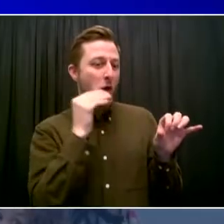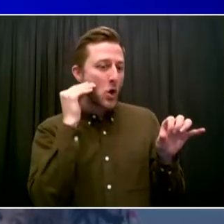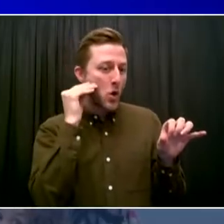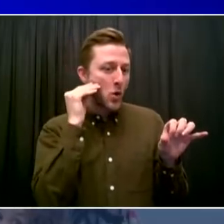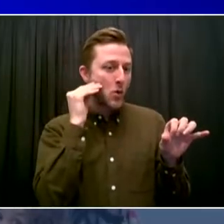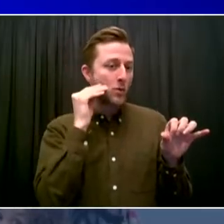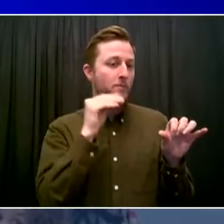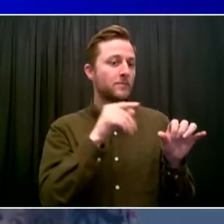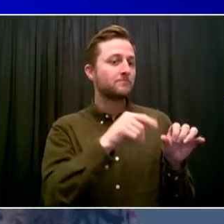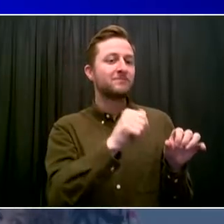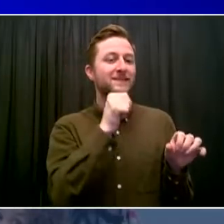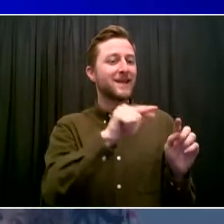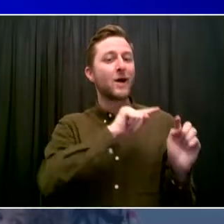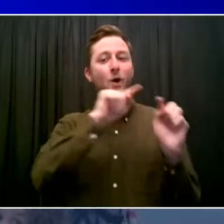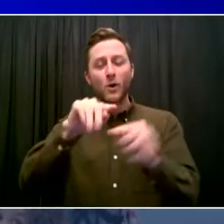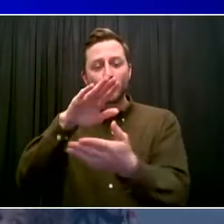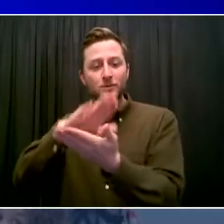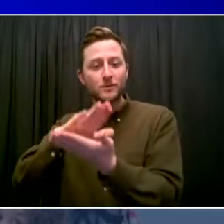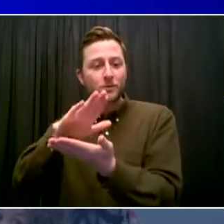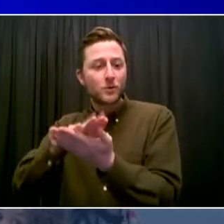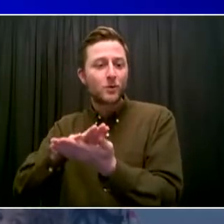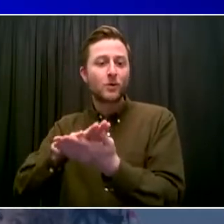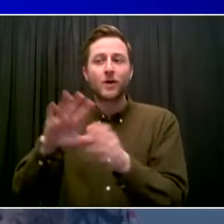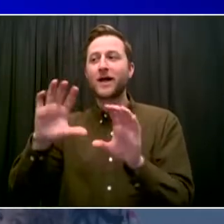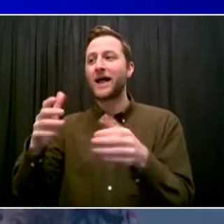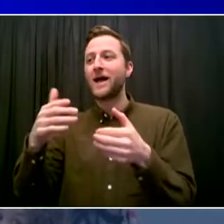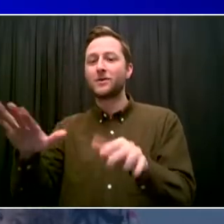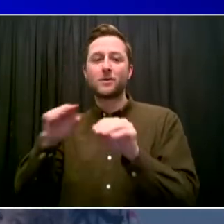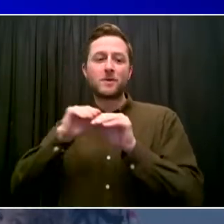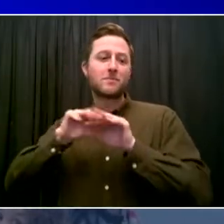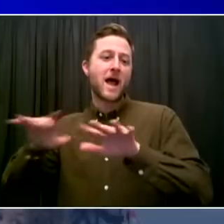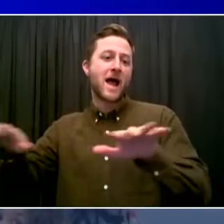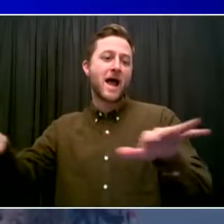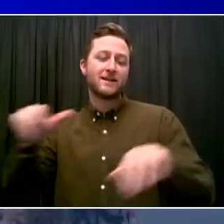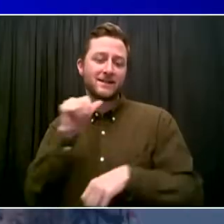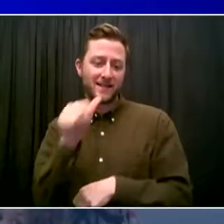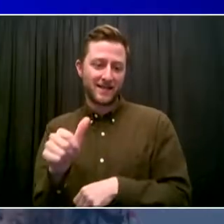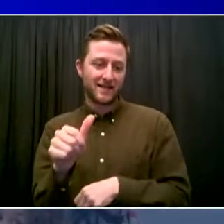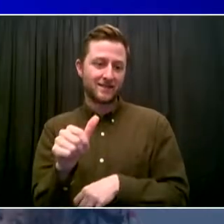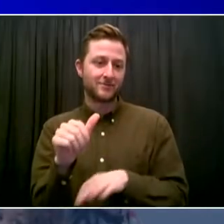BECAUSE A CHILD WAS INFECTED AT SCHOOL OR HAD COVID, IT'S NT O